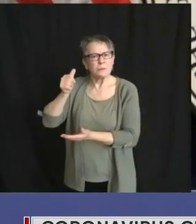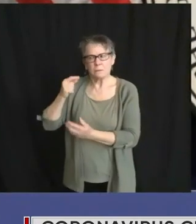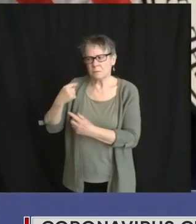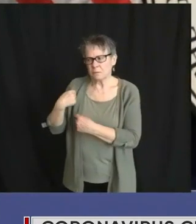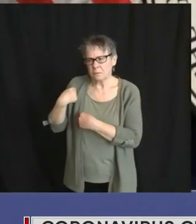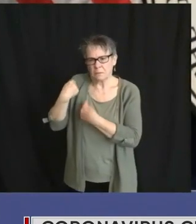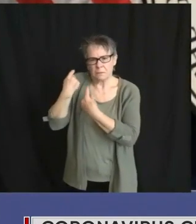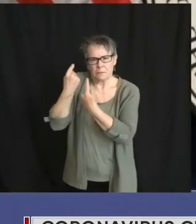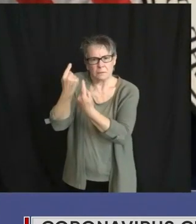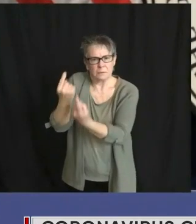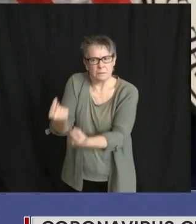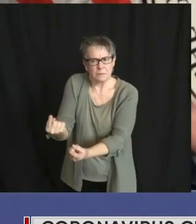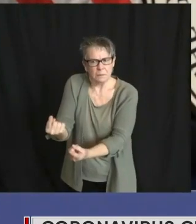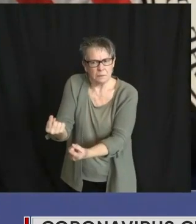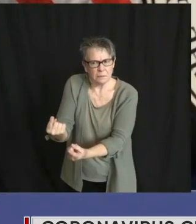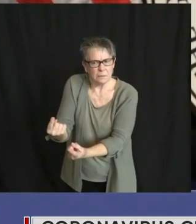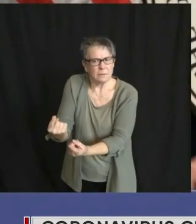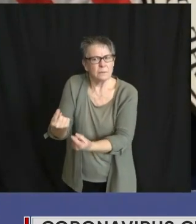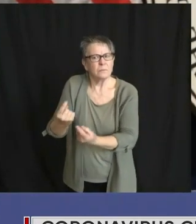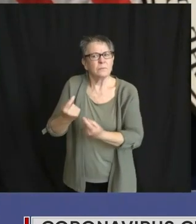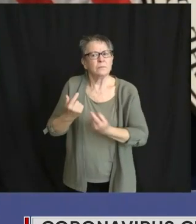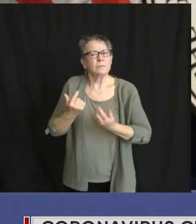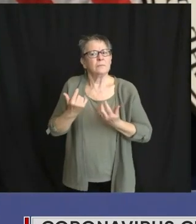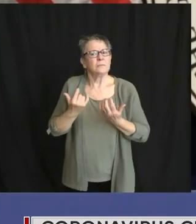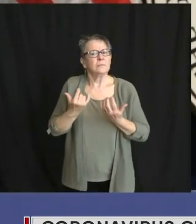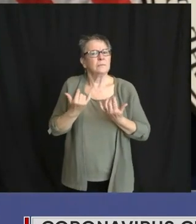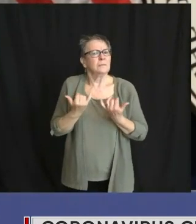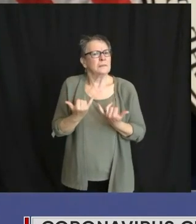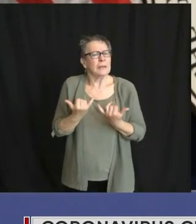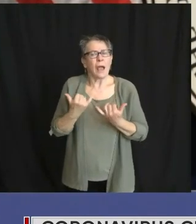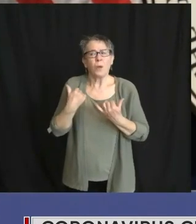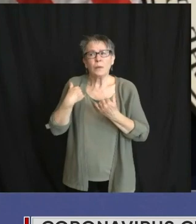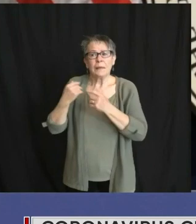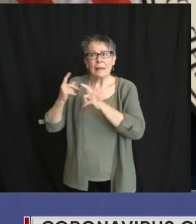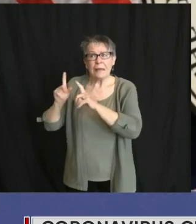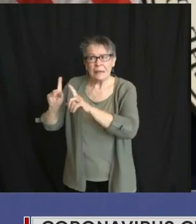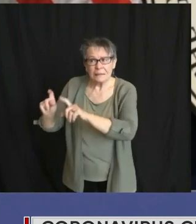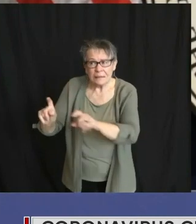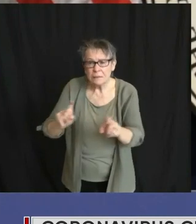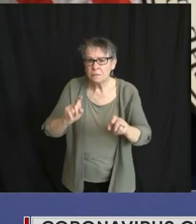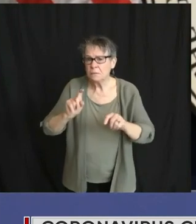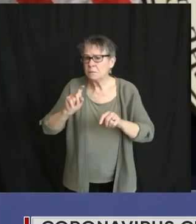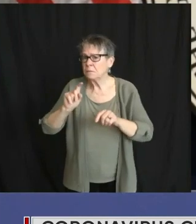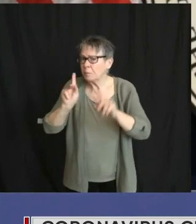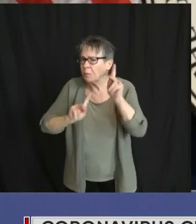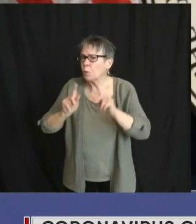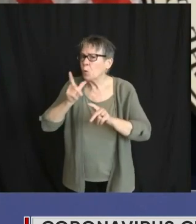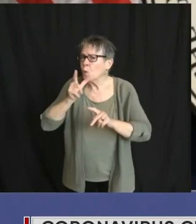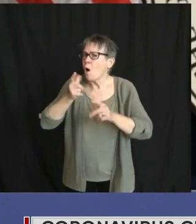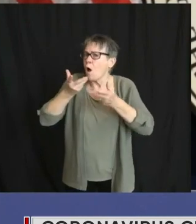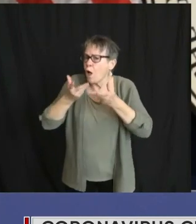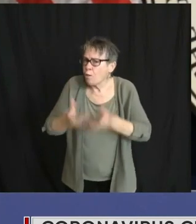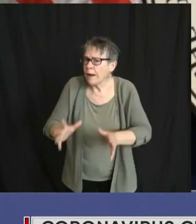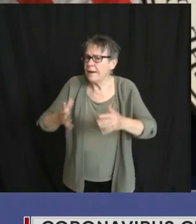THAT IS AS LOW AS IT HAS BEEN IN A WHILE. REMEMBER, WE ARE TESTING OVERWHELMINGLY SYSTEMATIC FOLKS